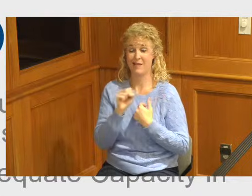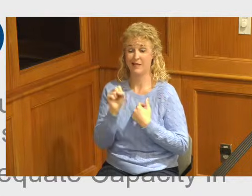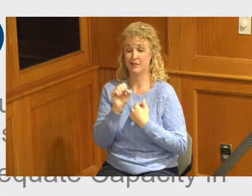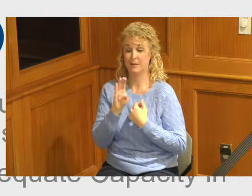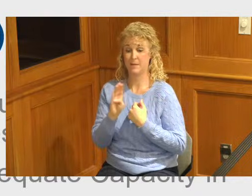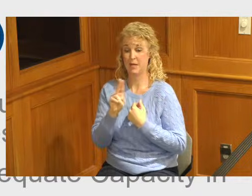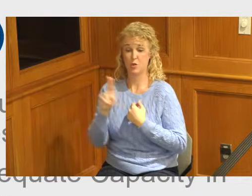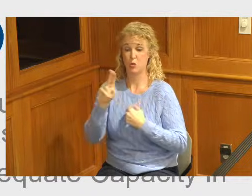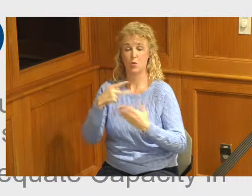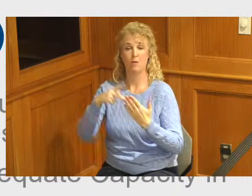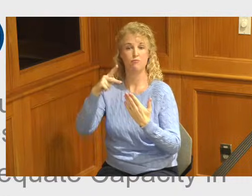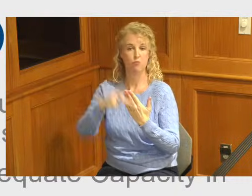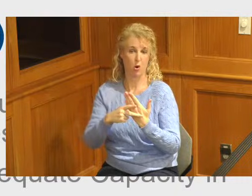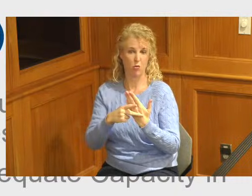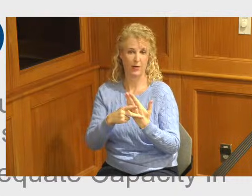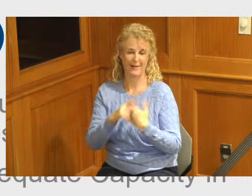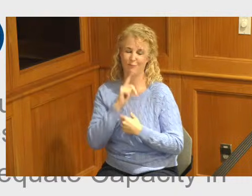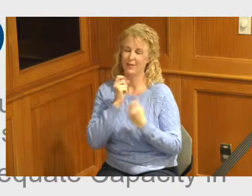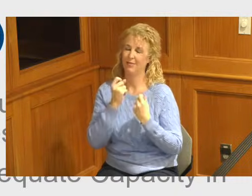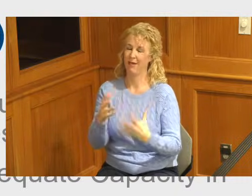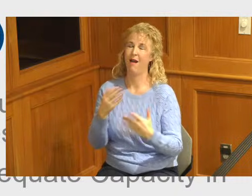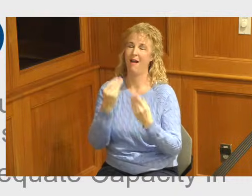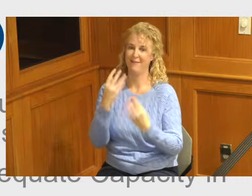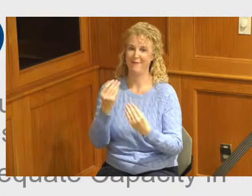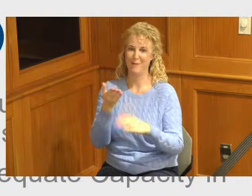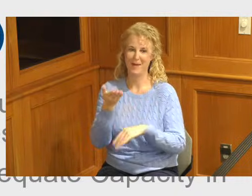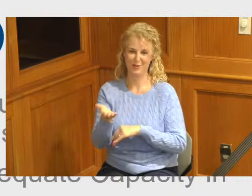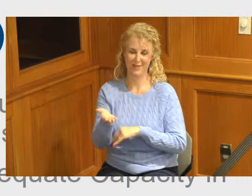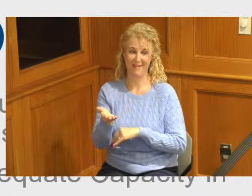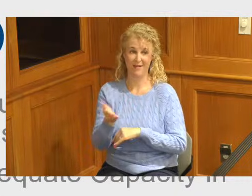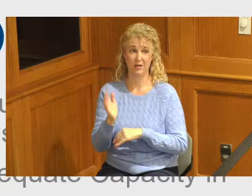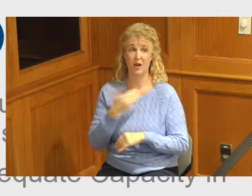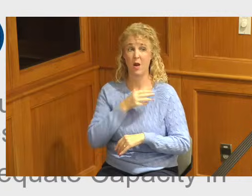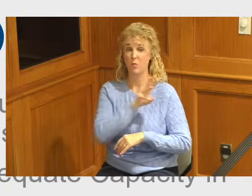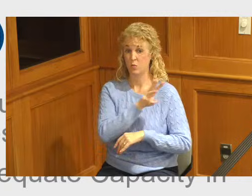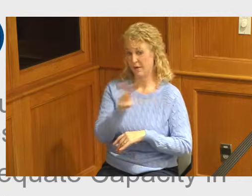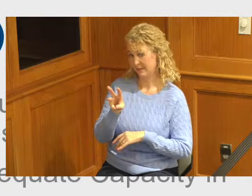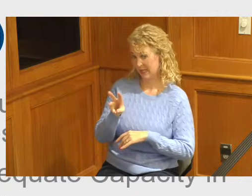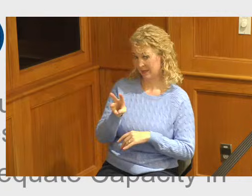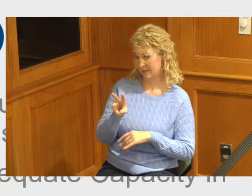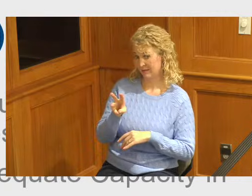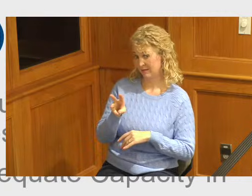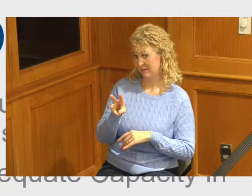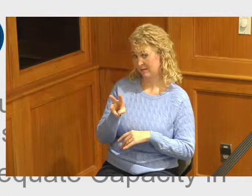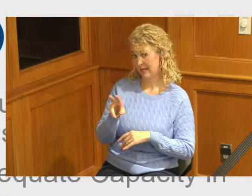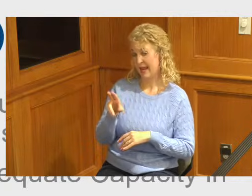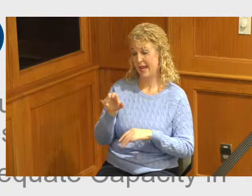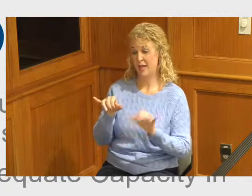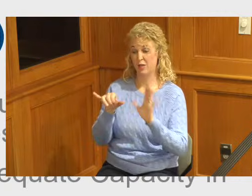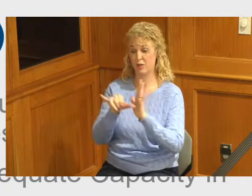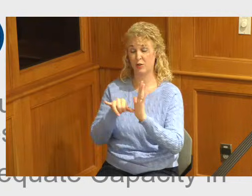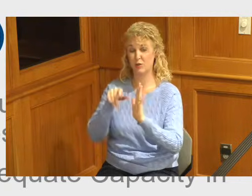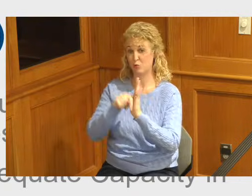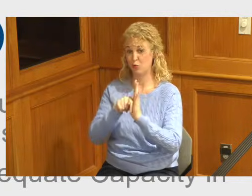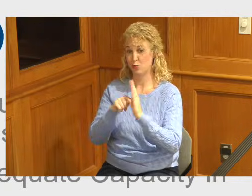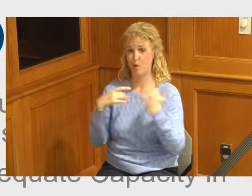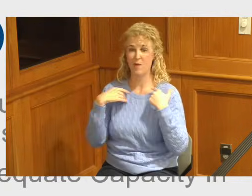are a ton of information about the program both on our website and our YouTube channel, videos, lots